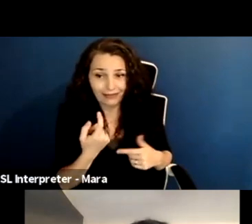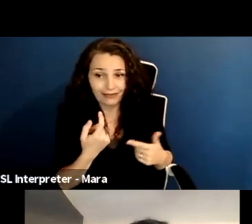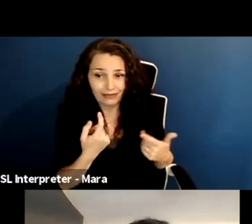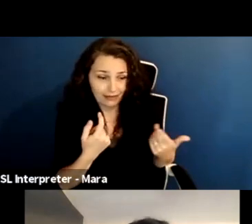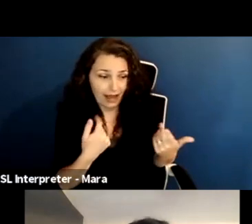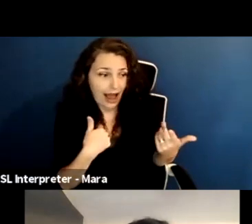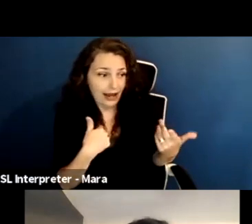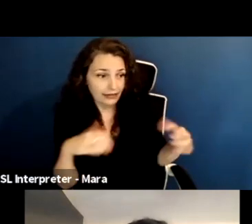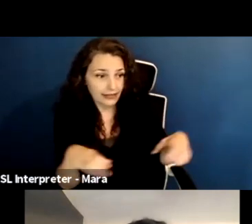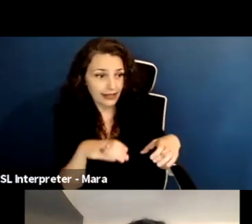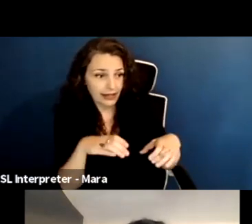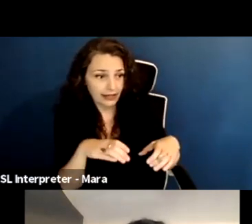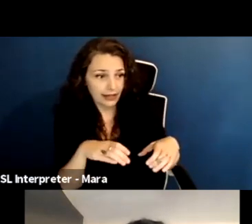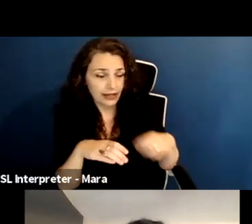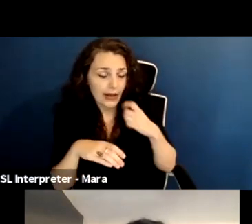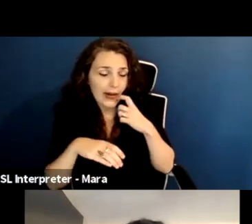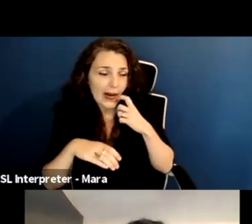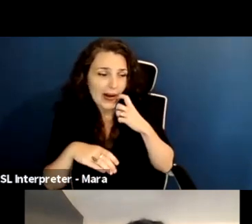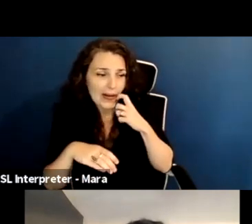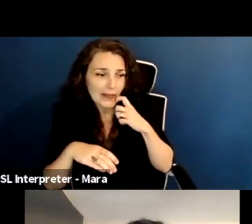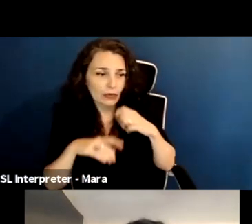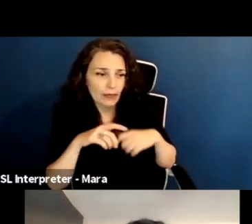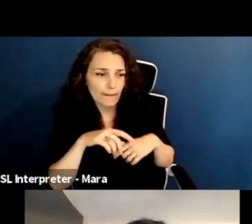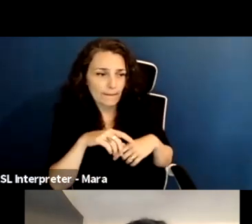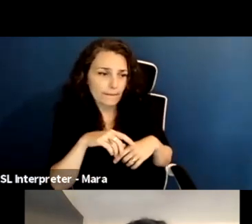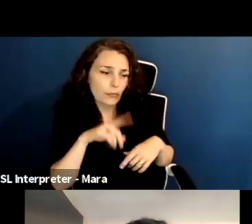in very, very, very early stages, right?